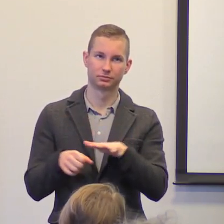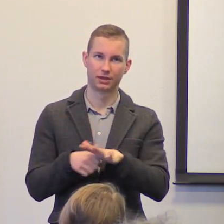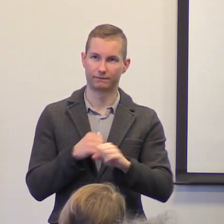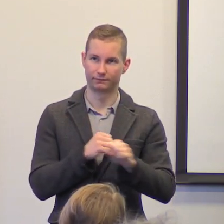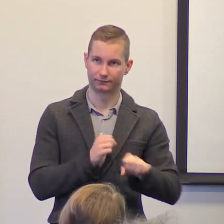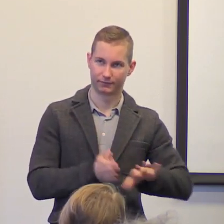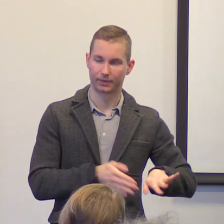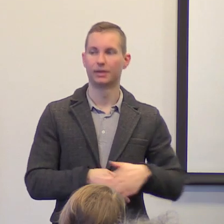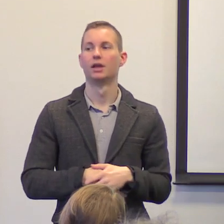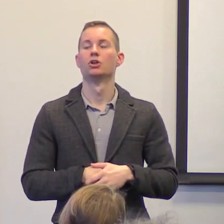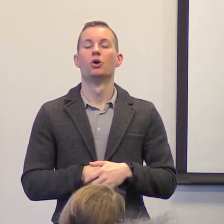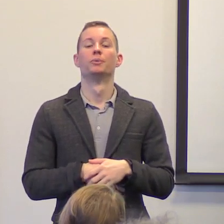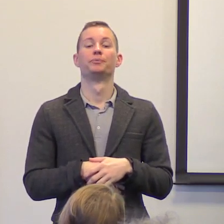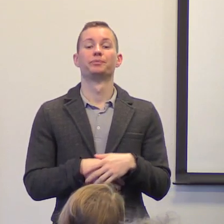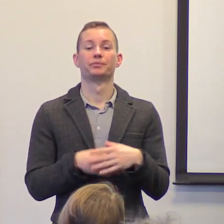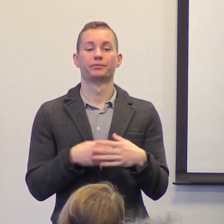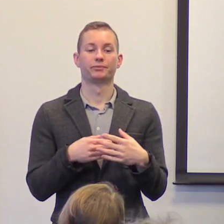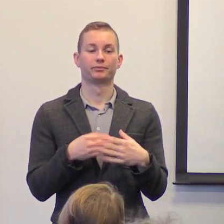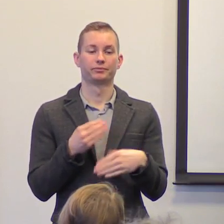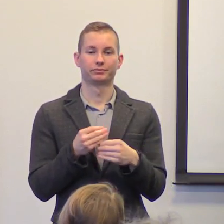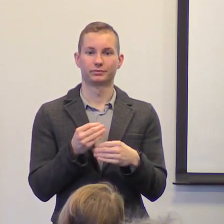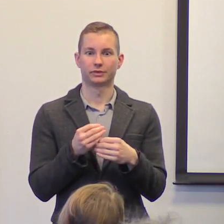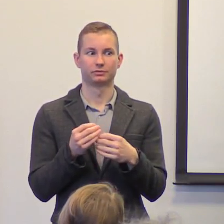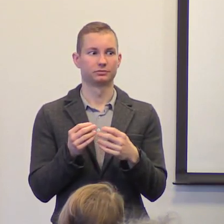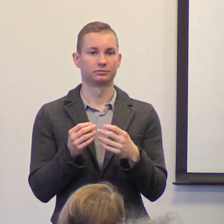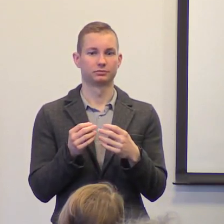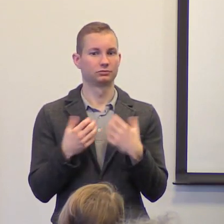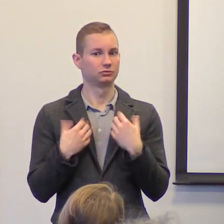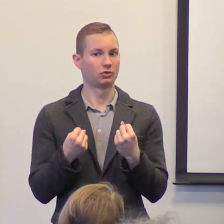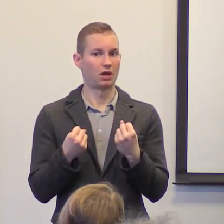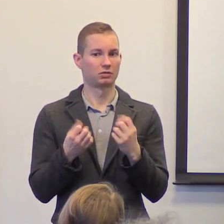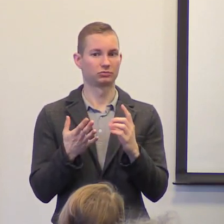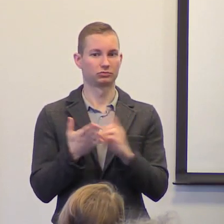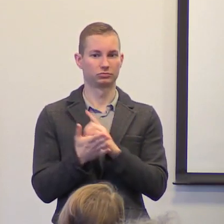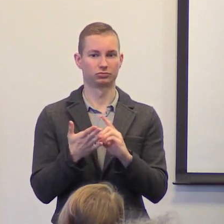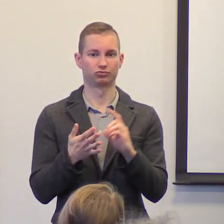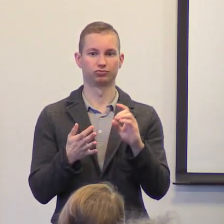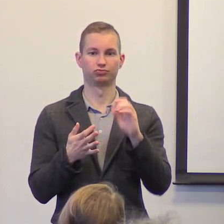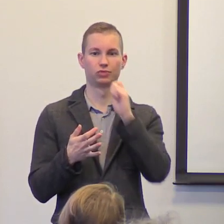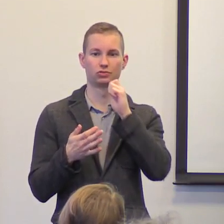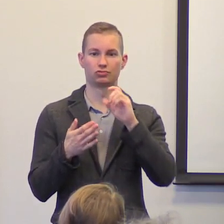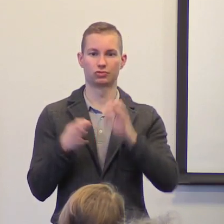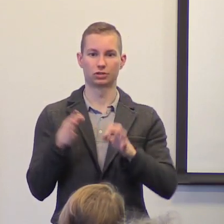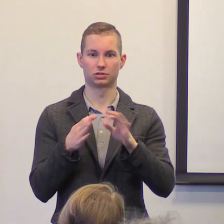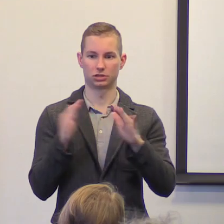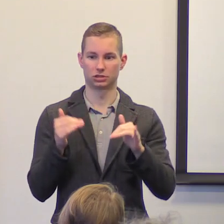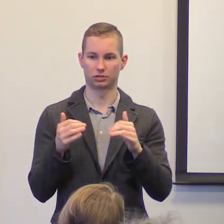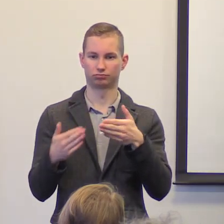In addition to a very discriminatory racial justice system charging black men with crimes